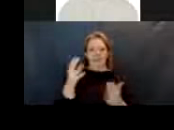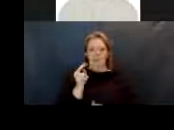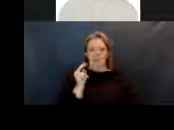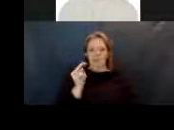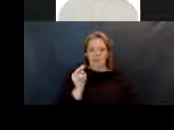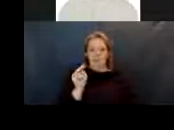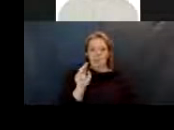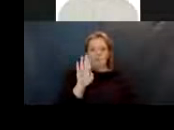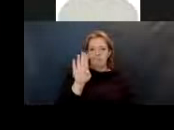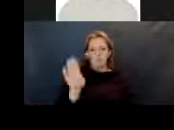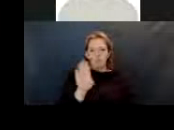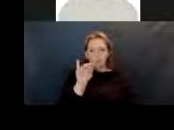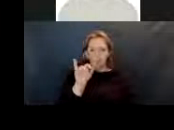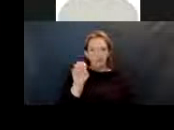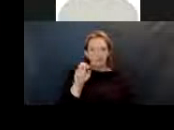foothills since I've been here.